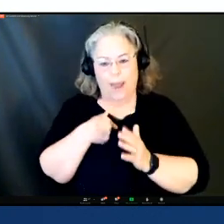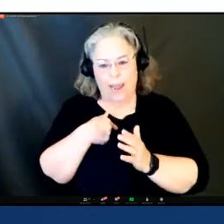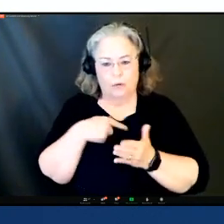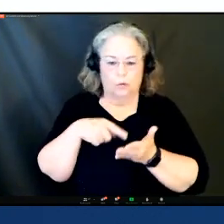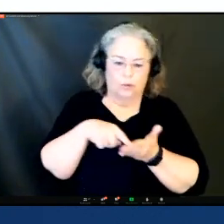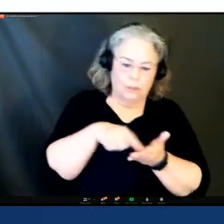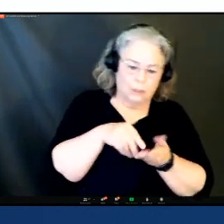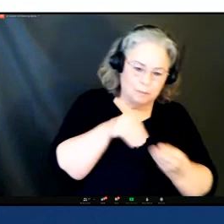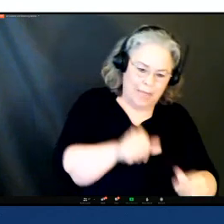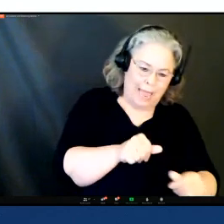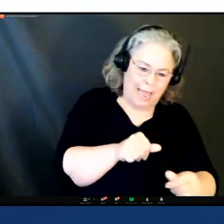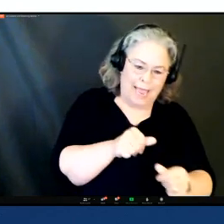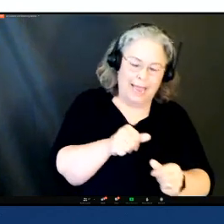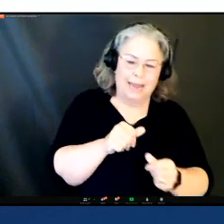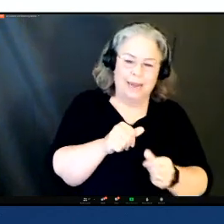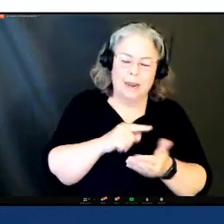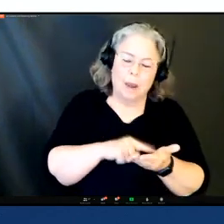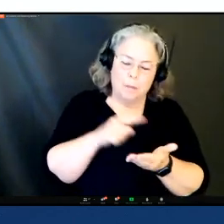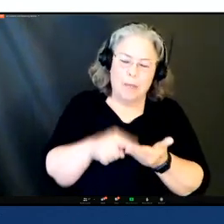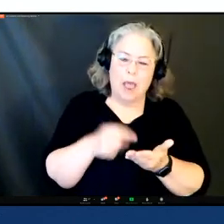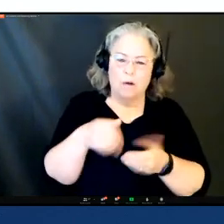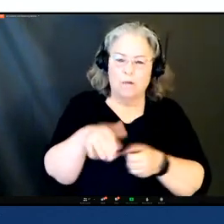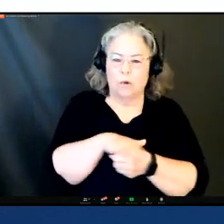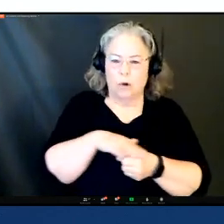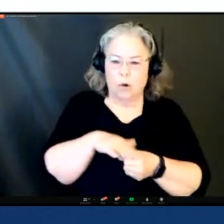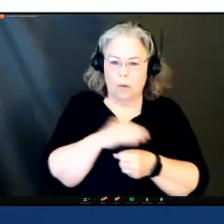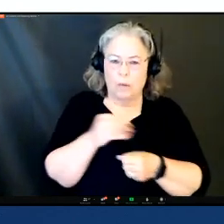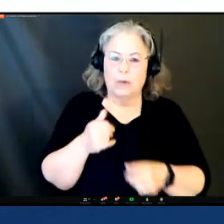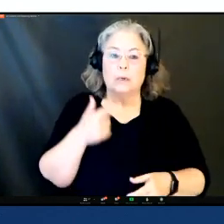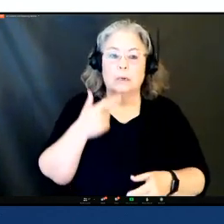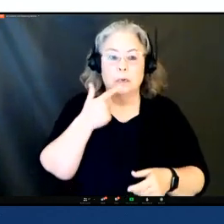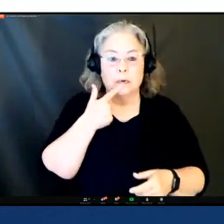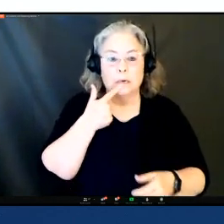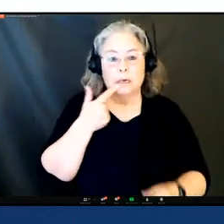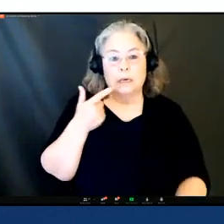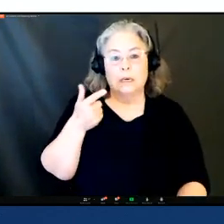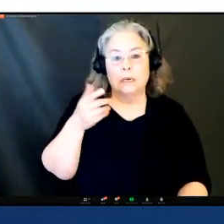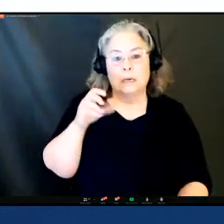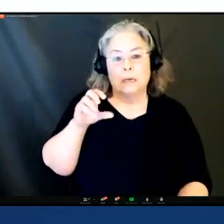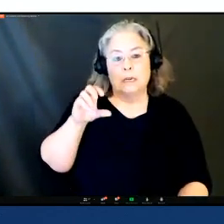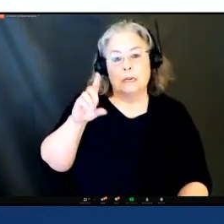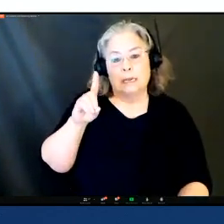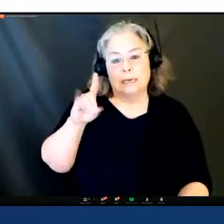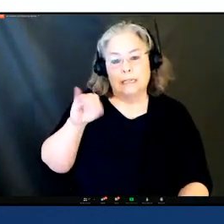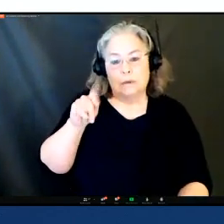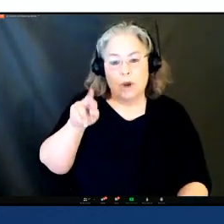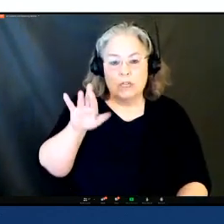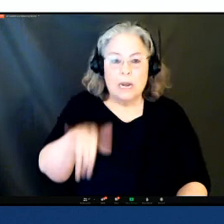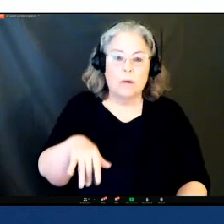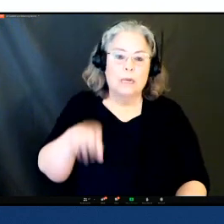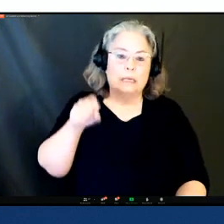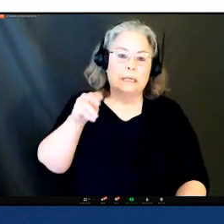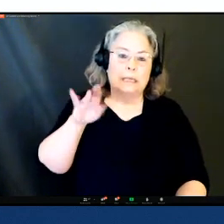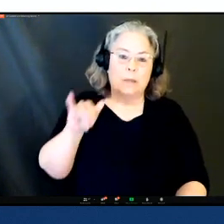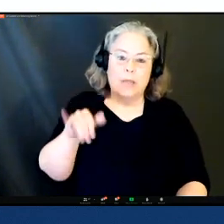As I described earlier for discretionary summary, discretionary and categorical revenue, the different categories of funding we receiv